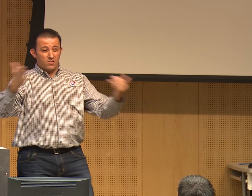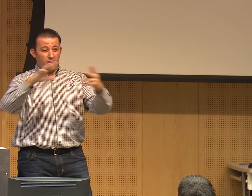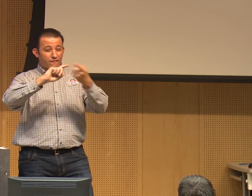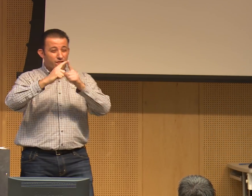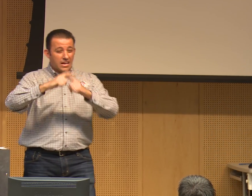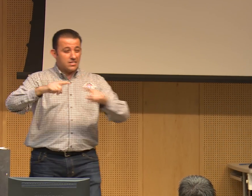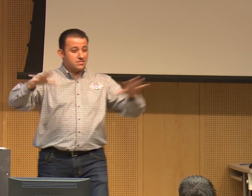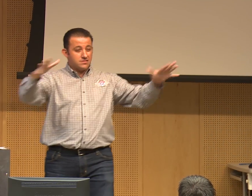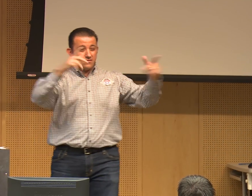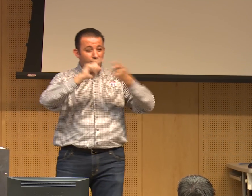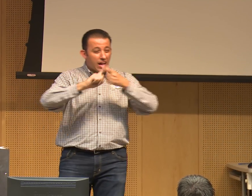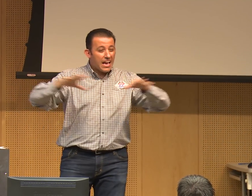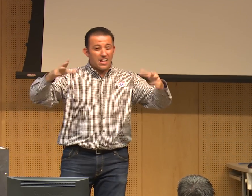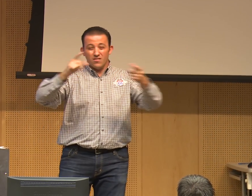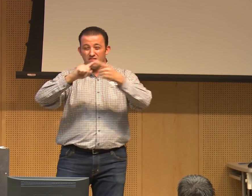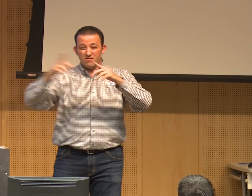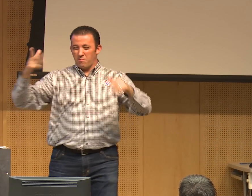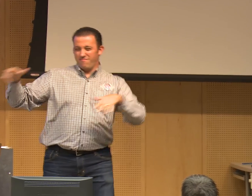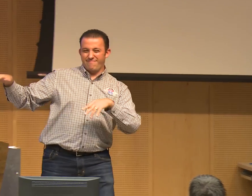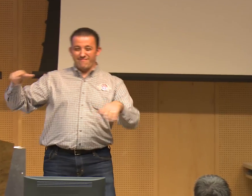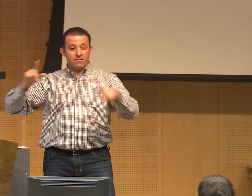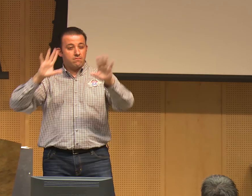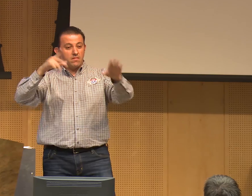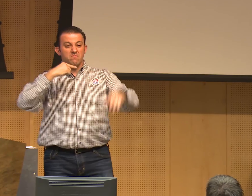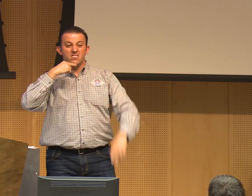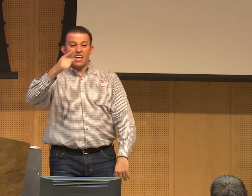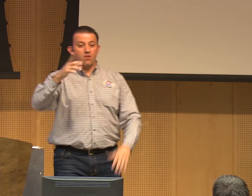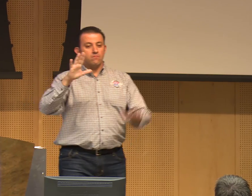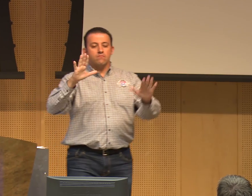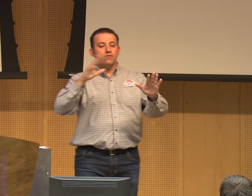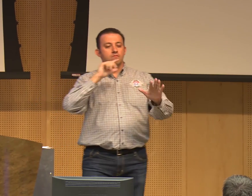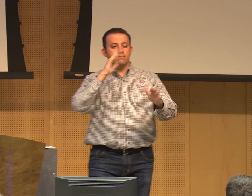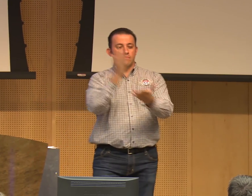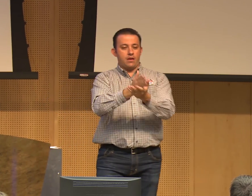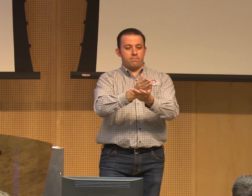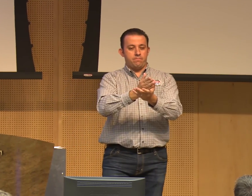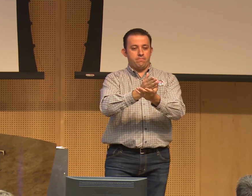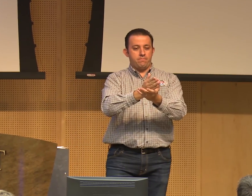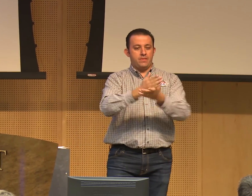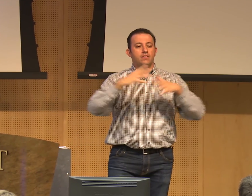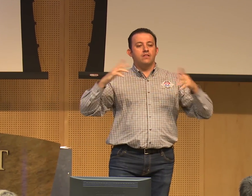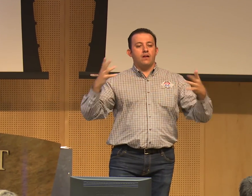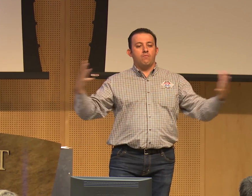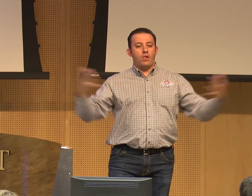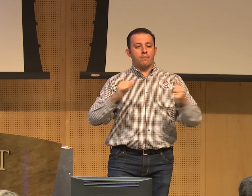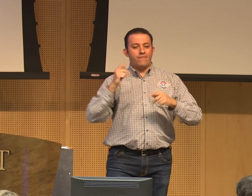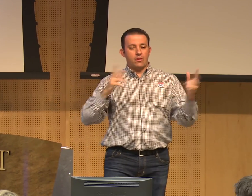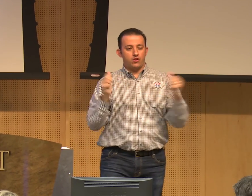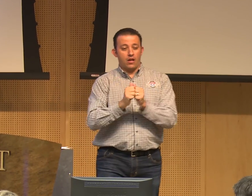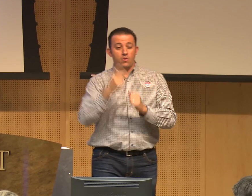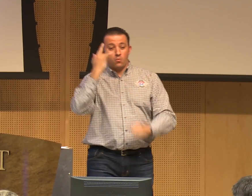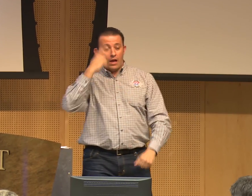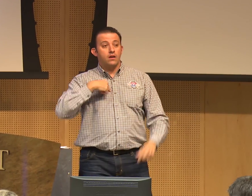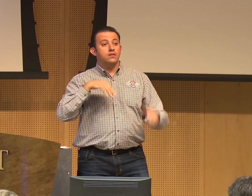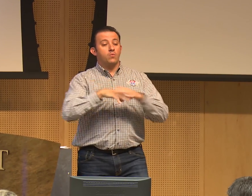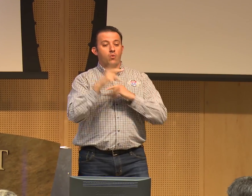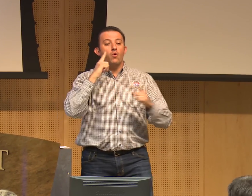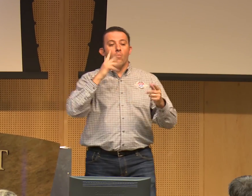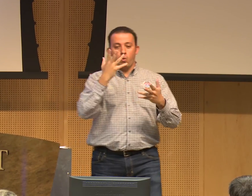Right? So you've got friends, right, here? You've got friends on campus. You've got people you're not so fond of. Stop. Bring everybody together.